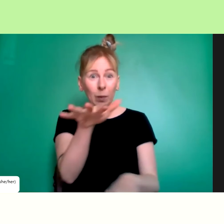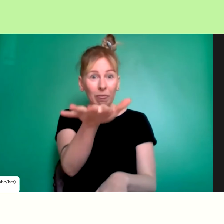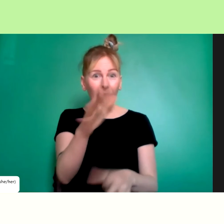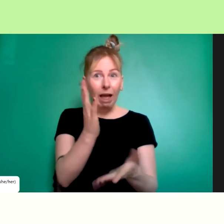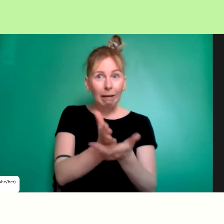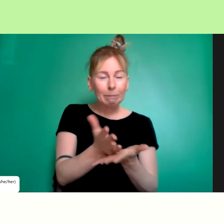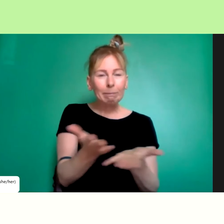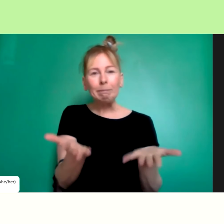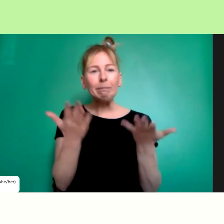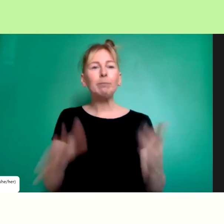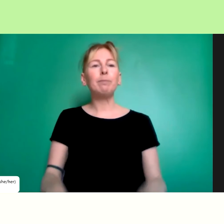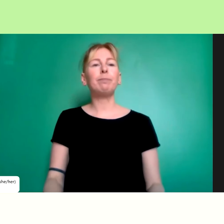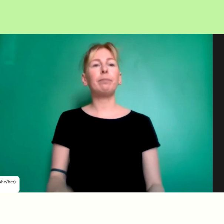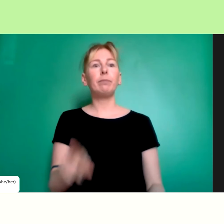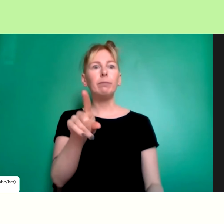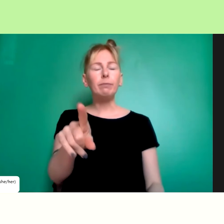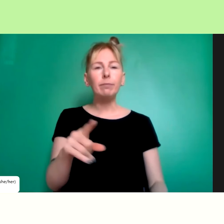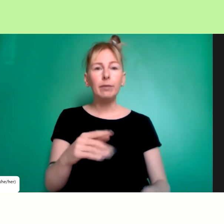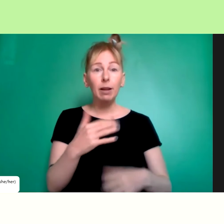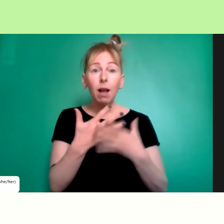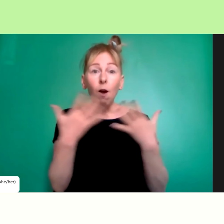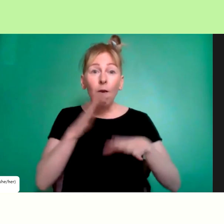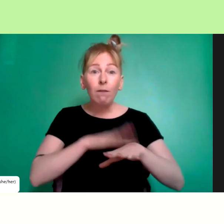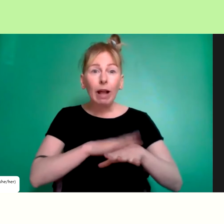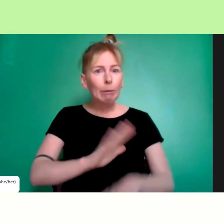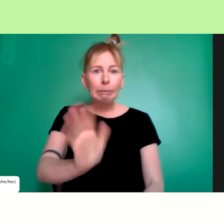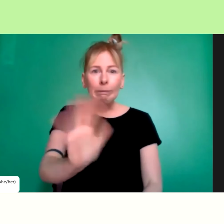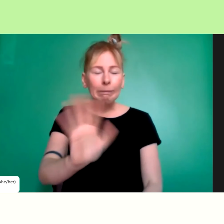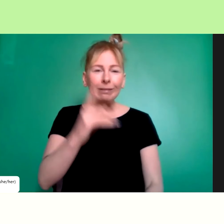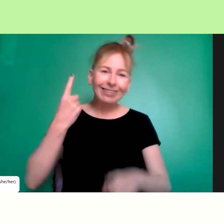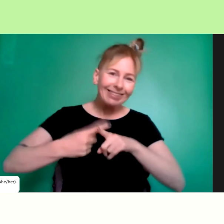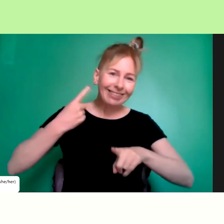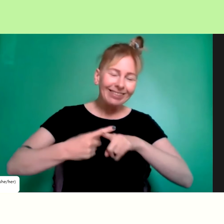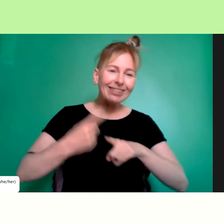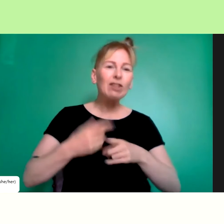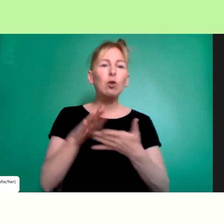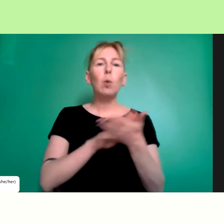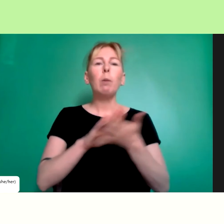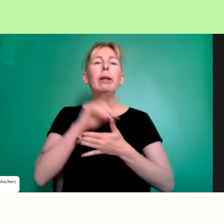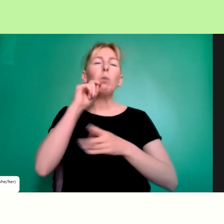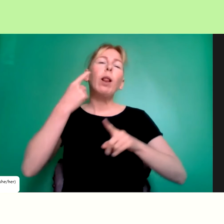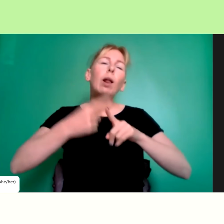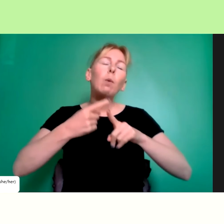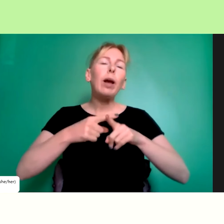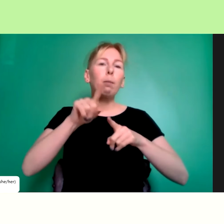quite pushed for time, yeah, so I'm going to be quite quick but not overly quick. So I'm going to hate to